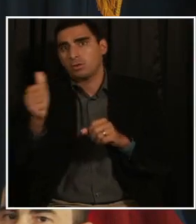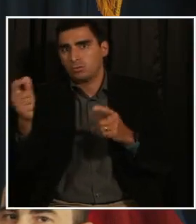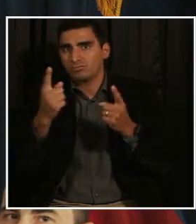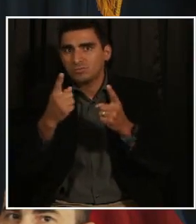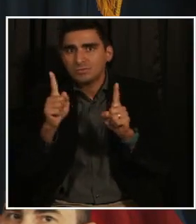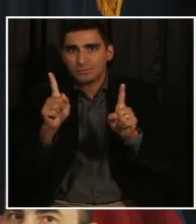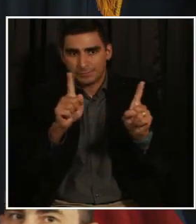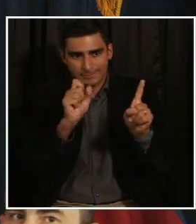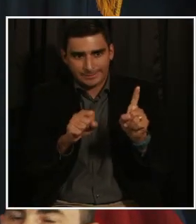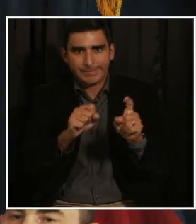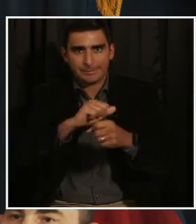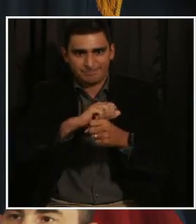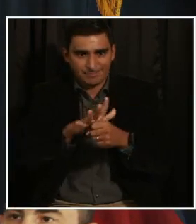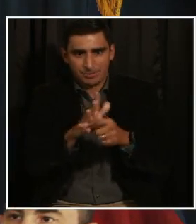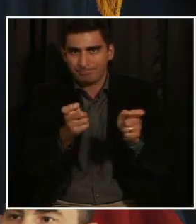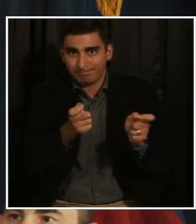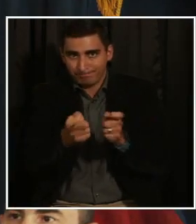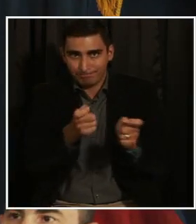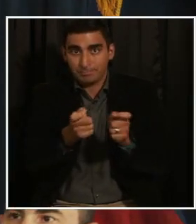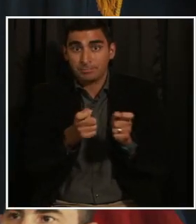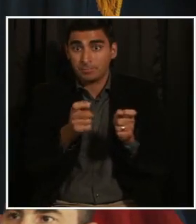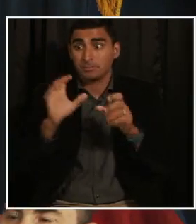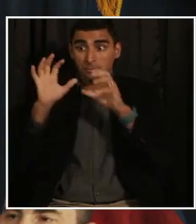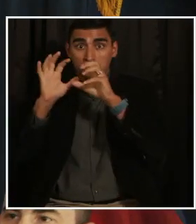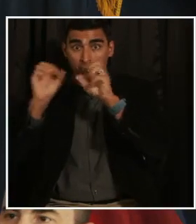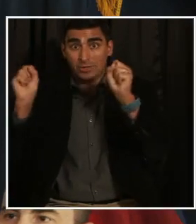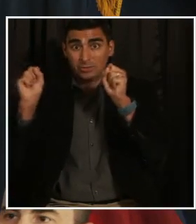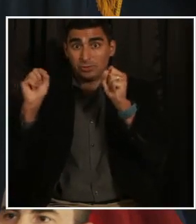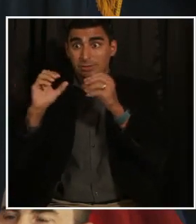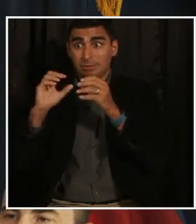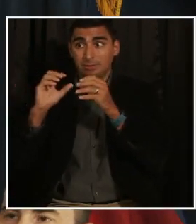the president's actions are in some ways similar to what colorado did a few weeks before